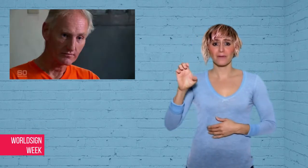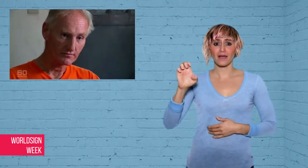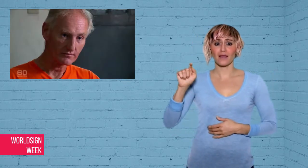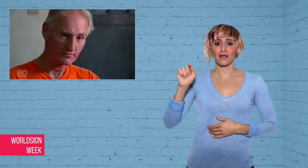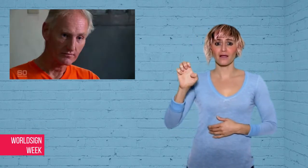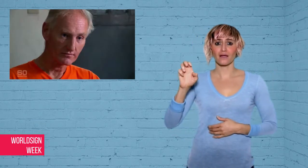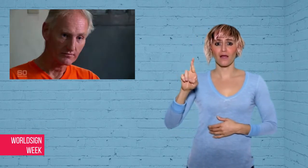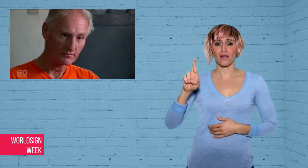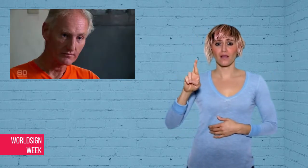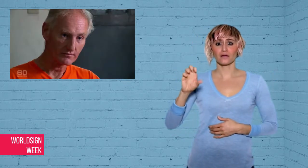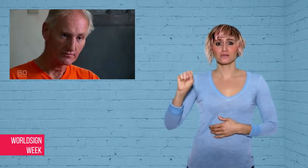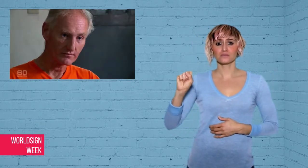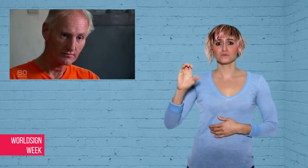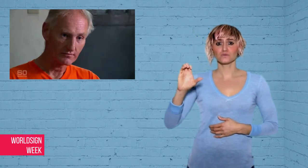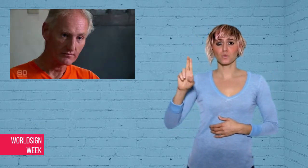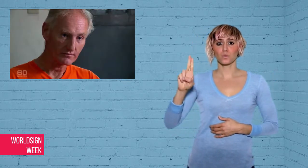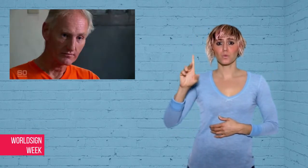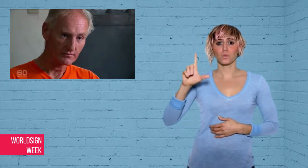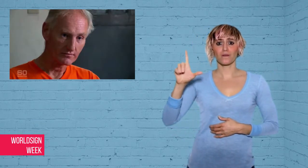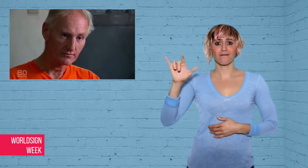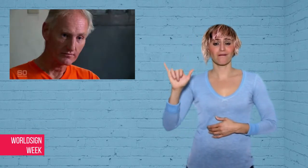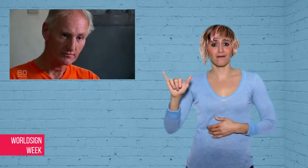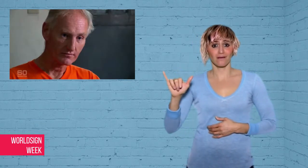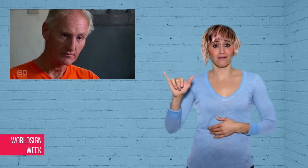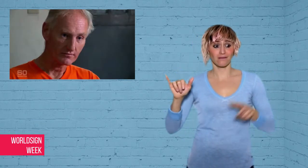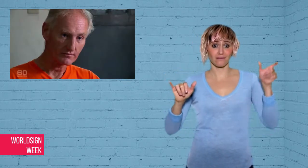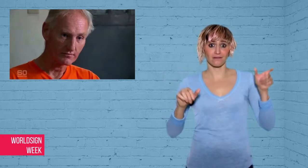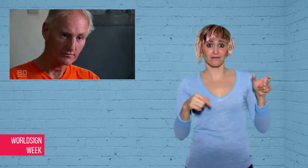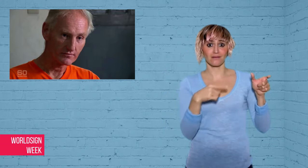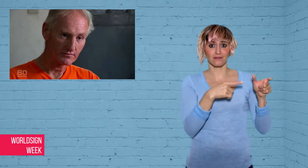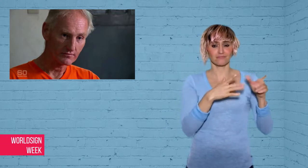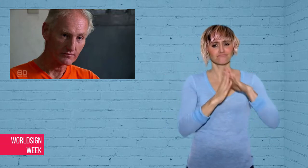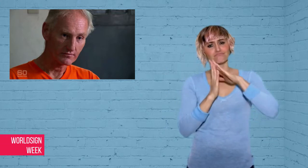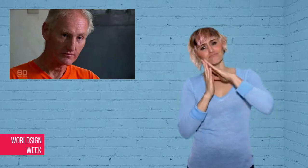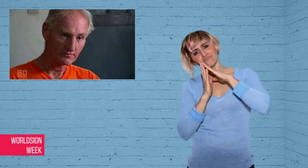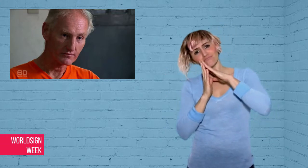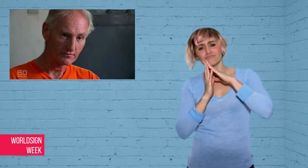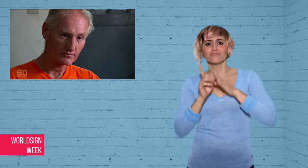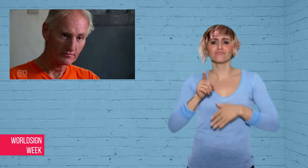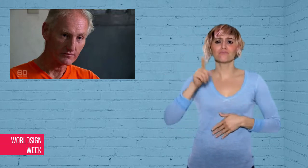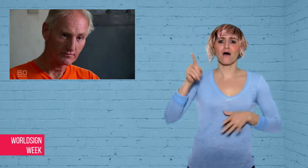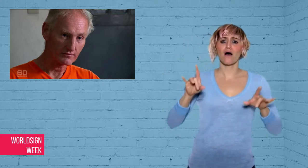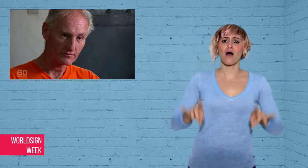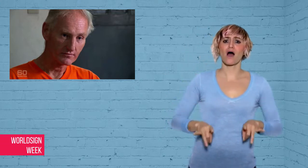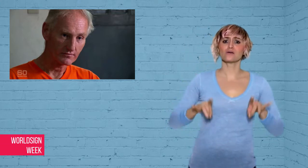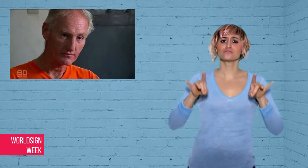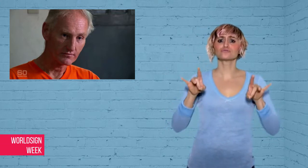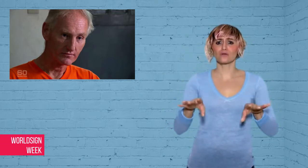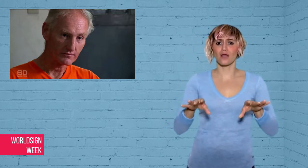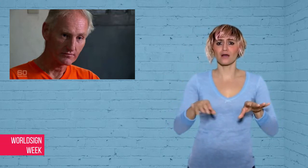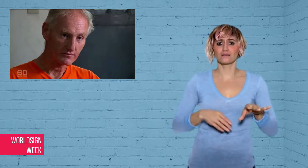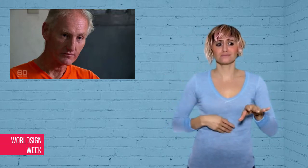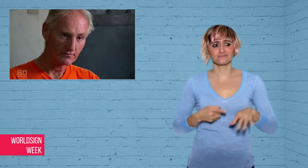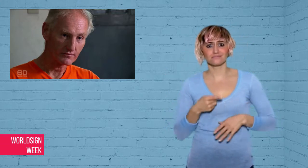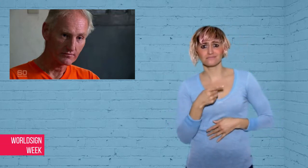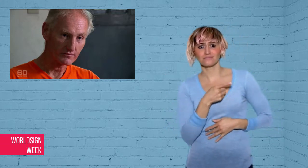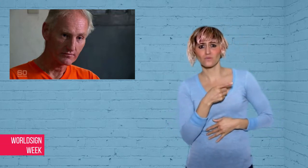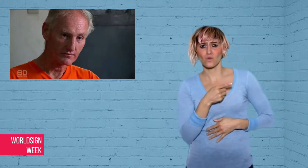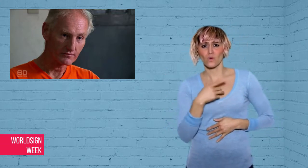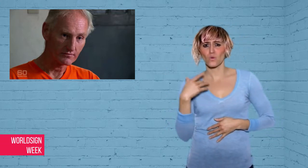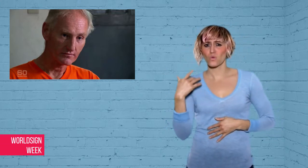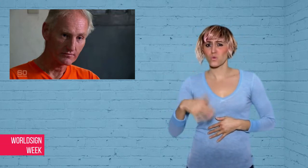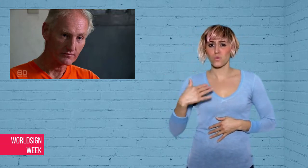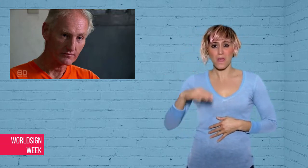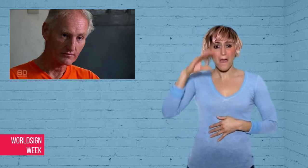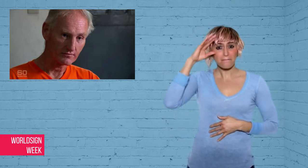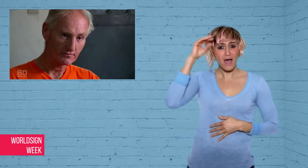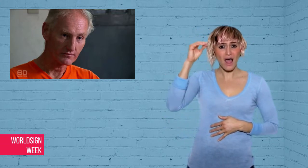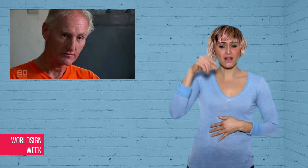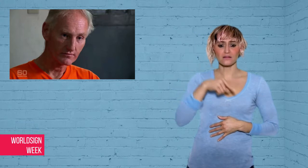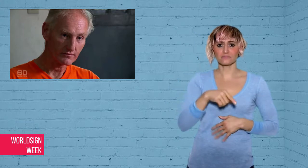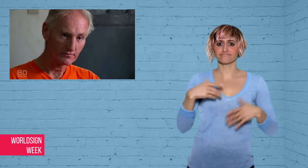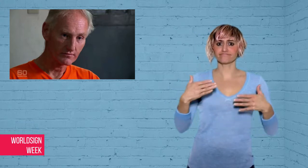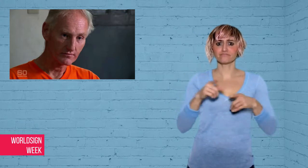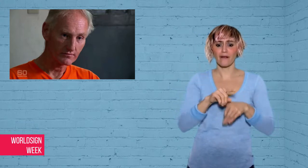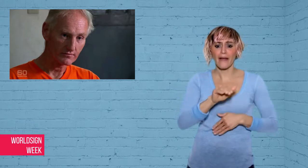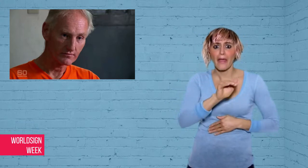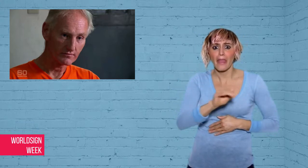Peter Scully, Australian man is a child molester